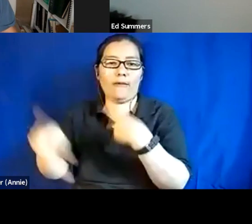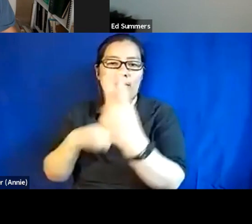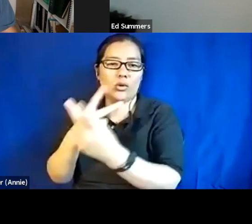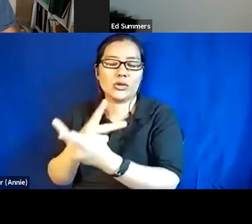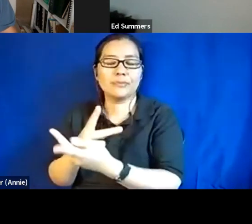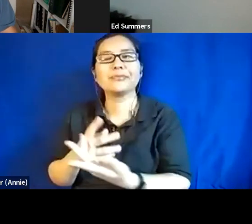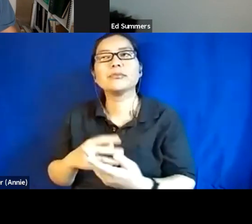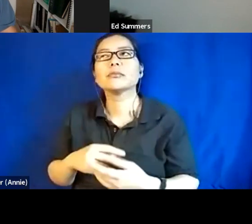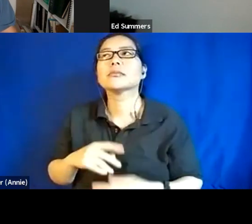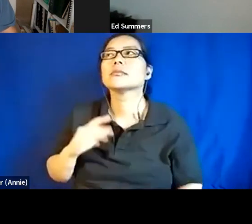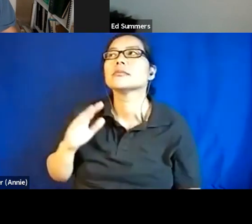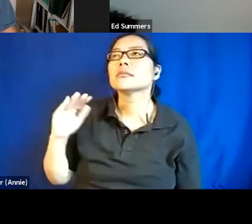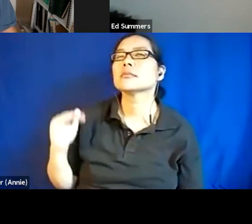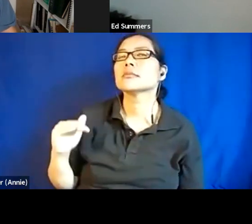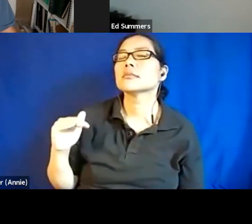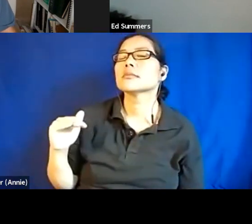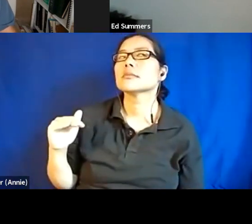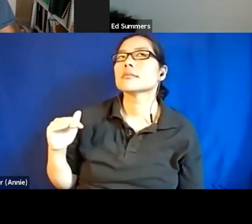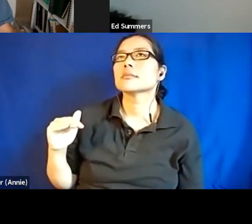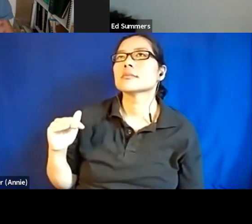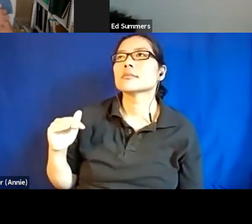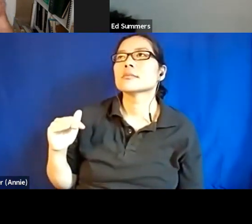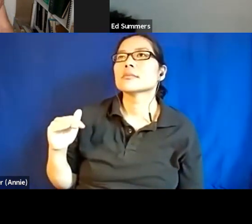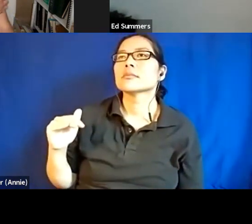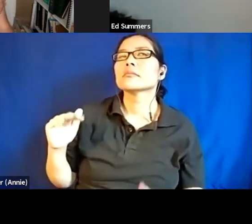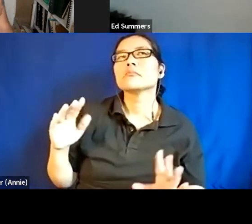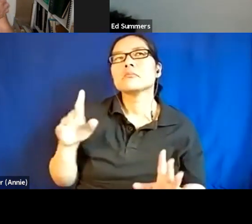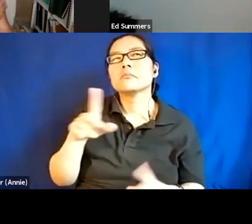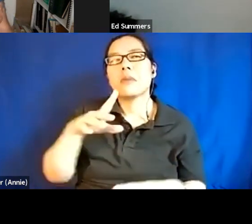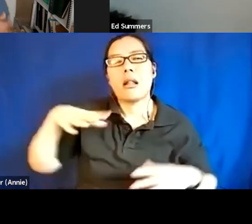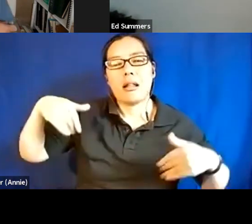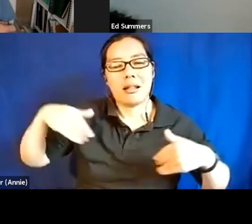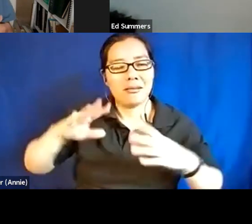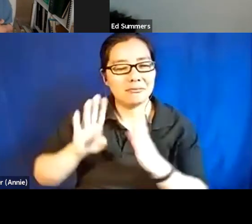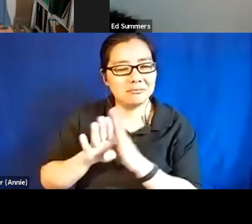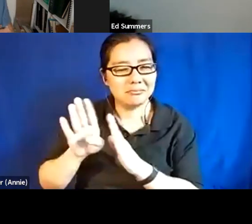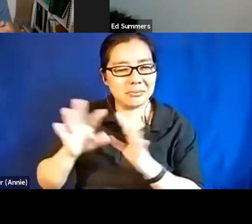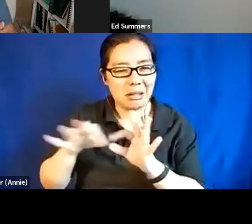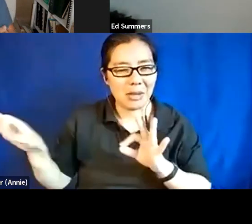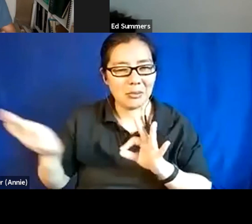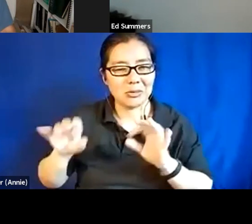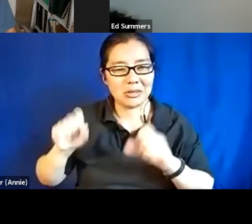we don't yet have a language that can do it. I think the -- what I'm imagining